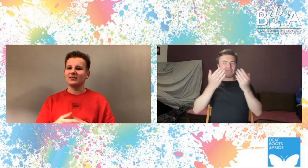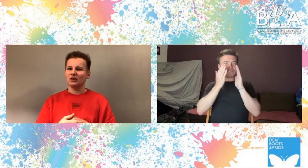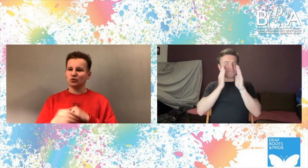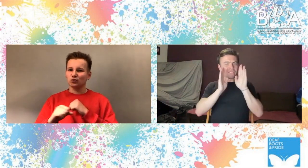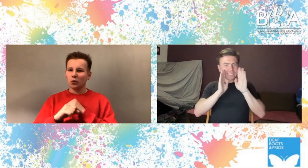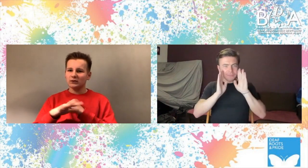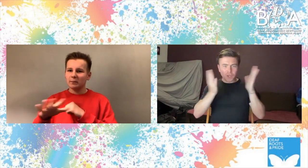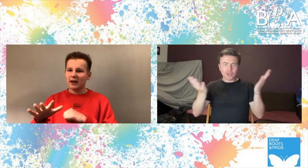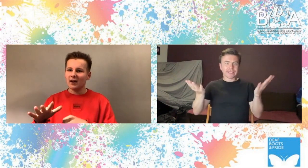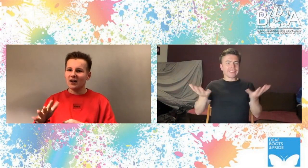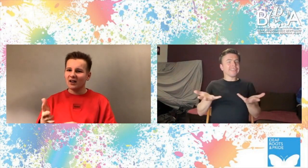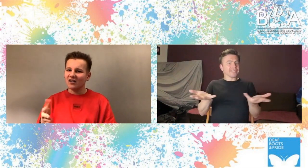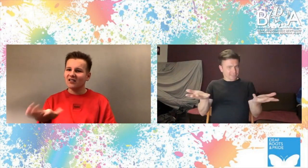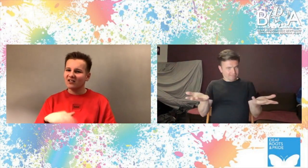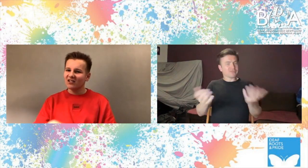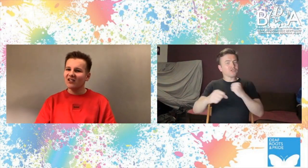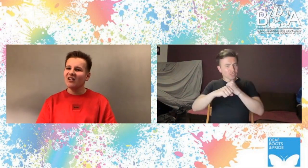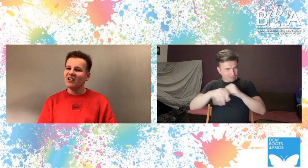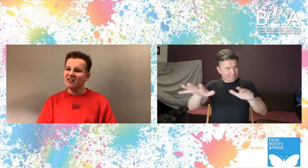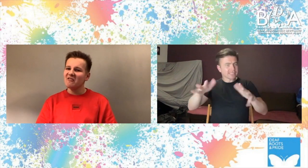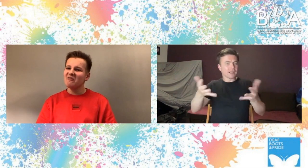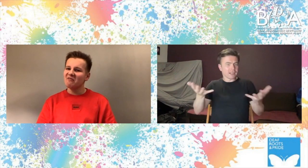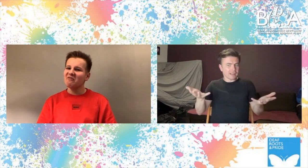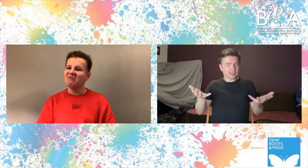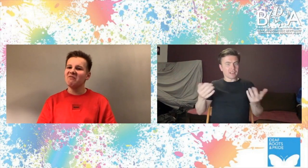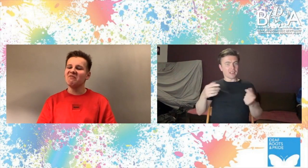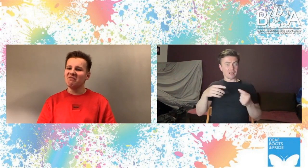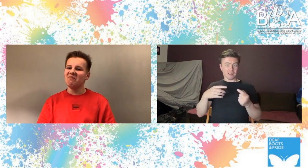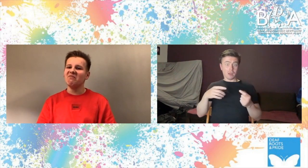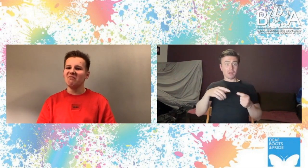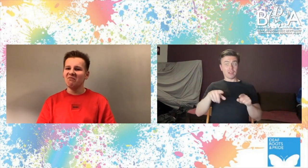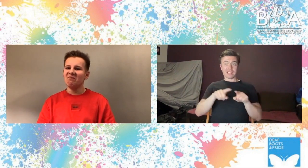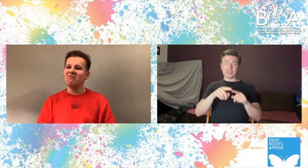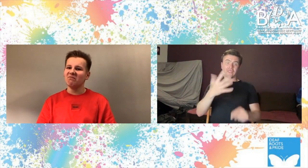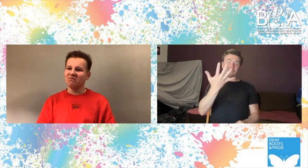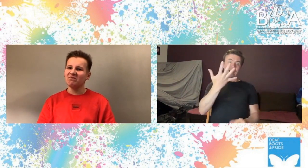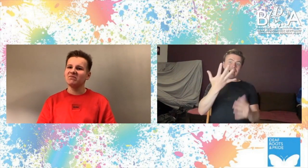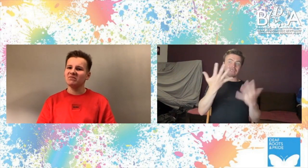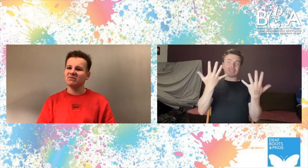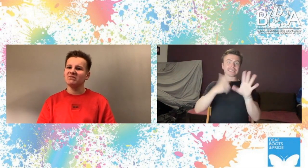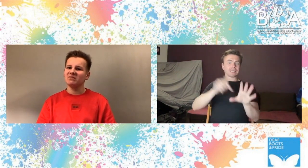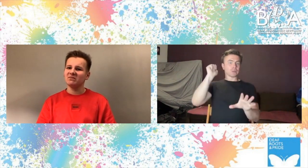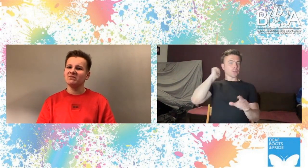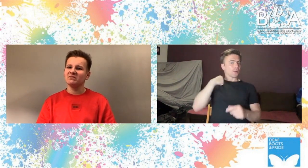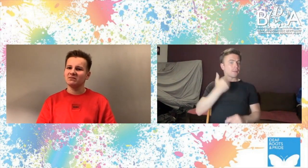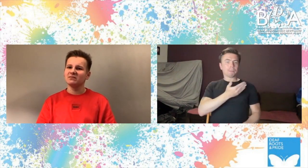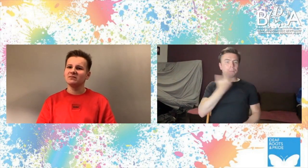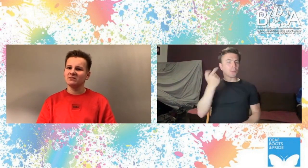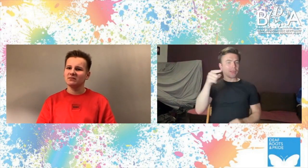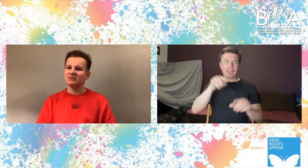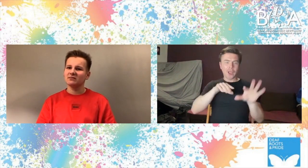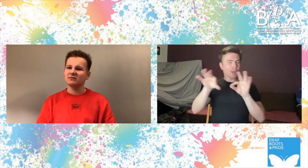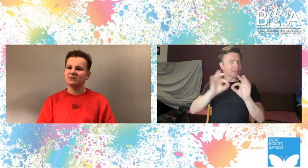or Instagram, any social media. Five or 10 years ago, you didn’t have